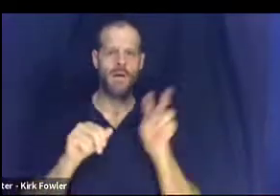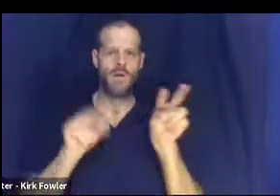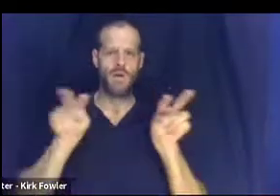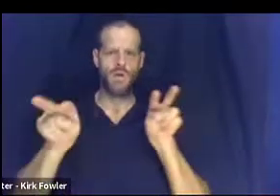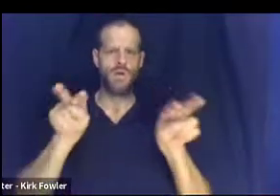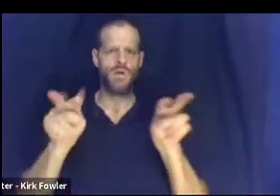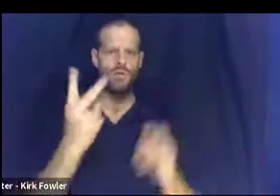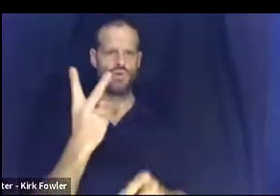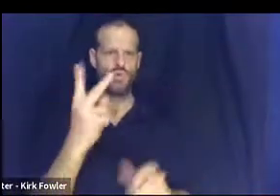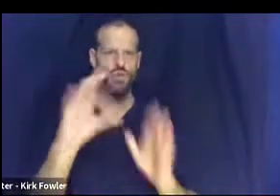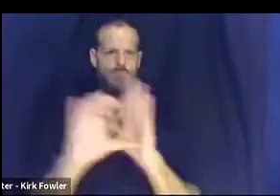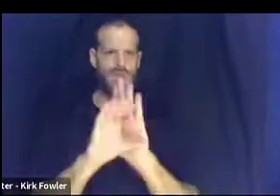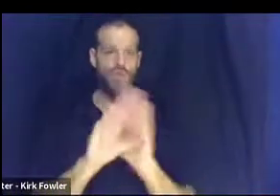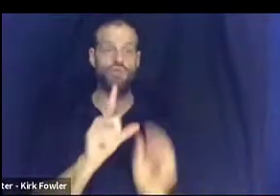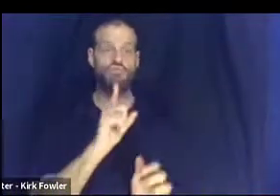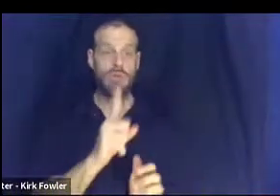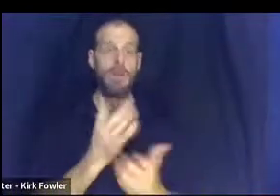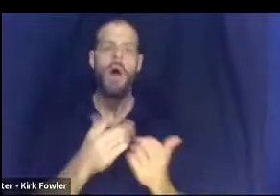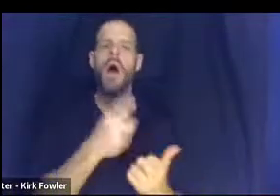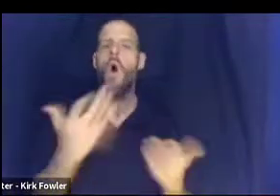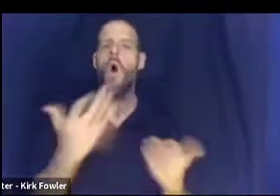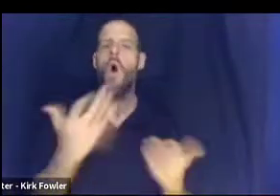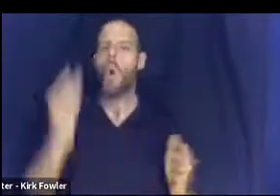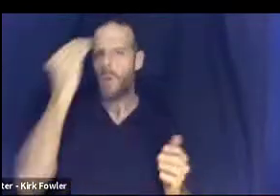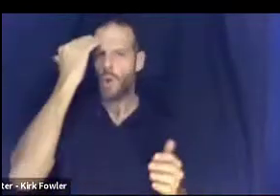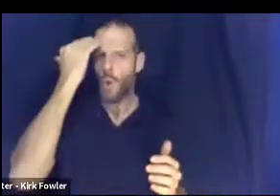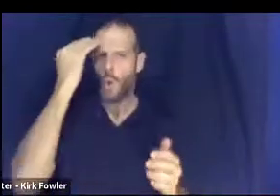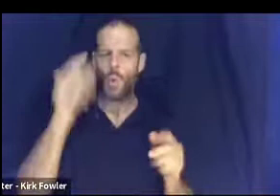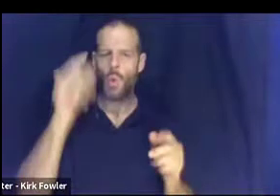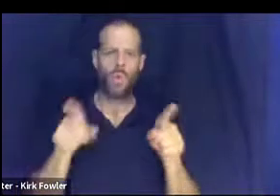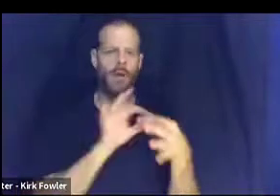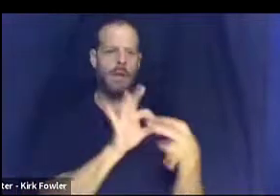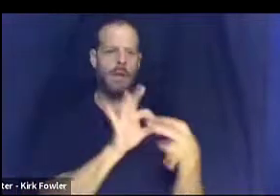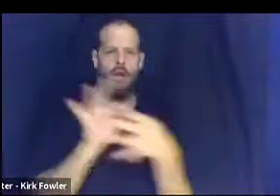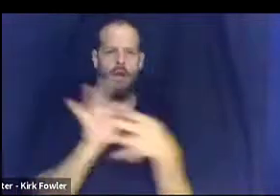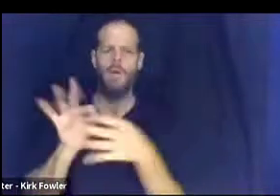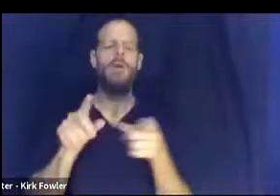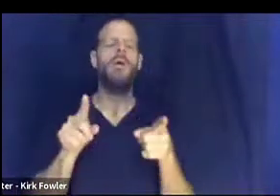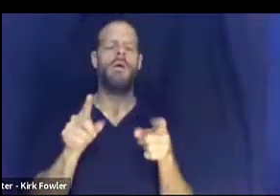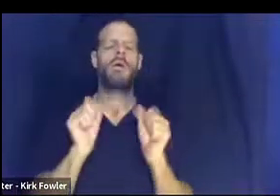that he actually knows and connects with to make a choice. And I wish I had this as a video